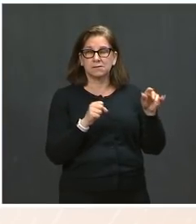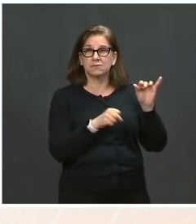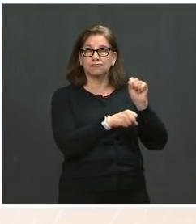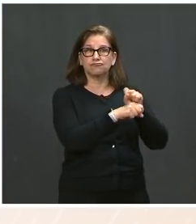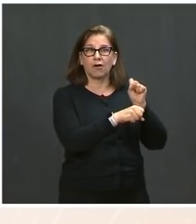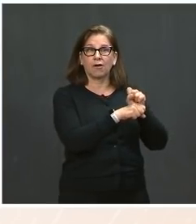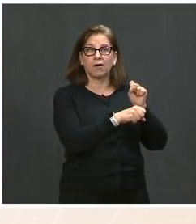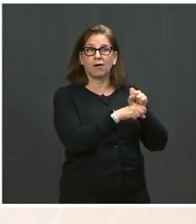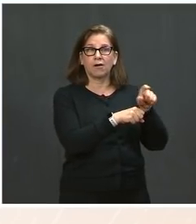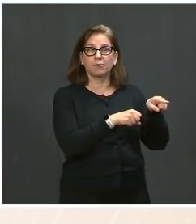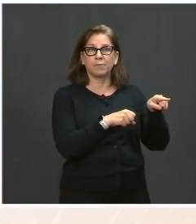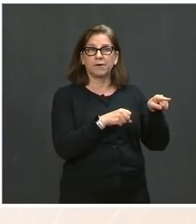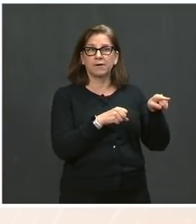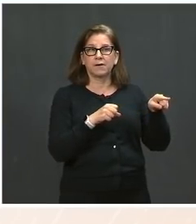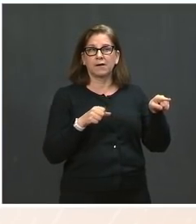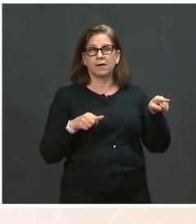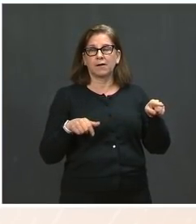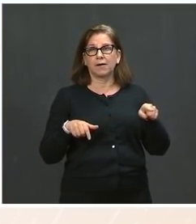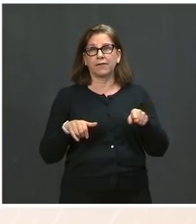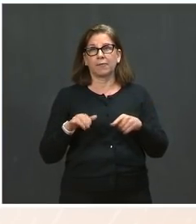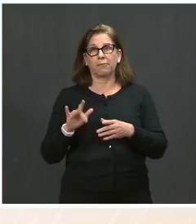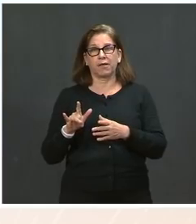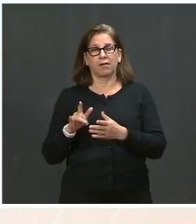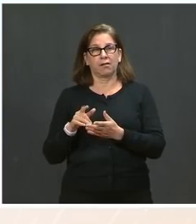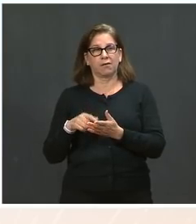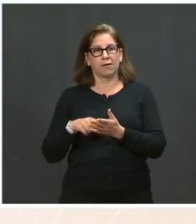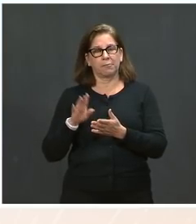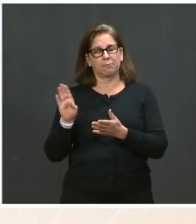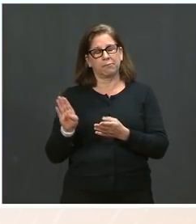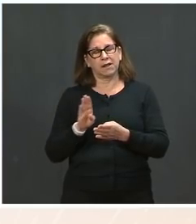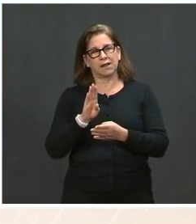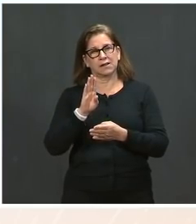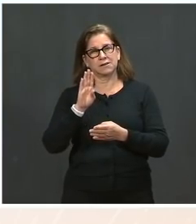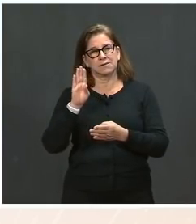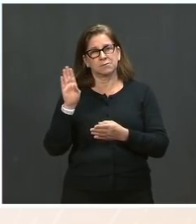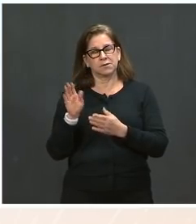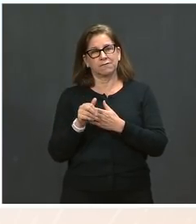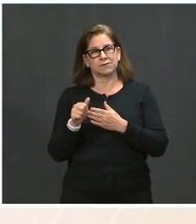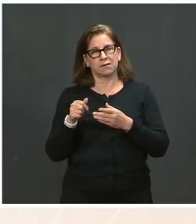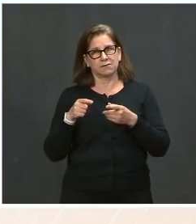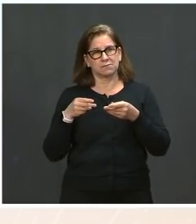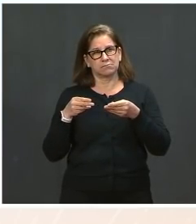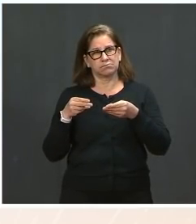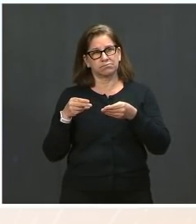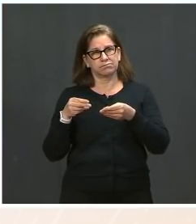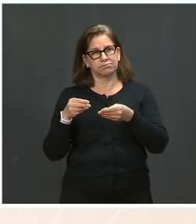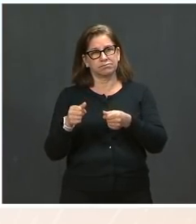for the technologies that will reduce CO2 emissions in those -- in those industries.